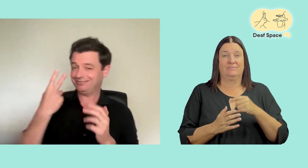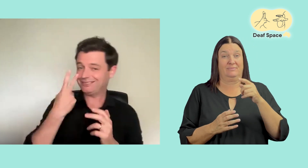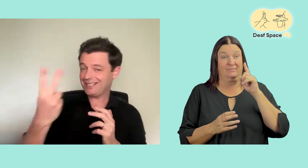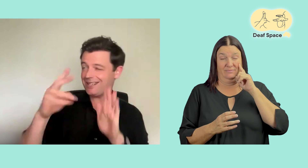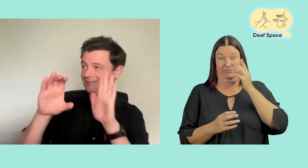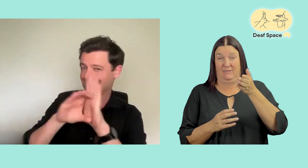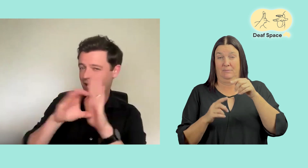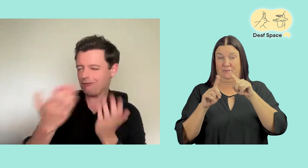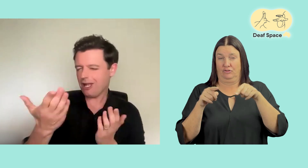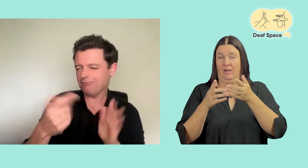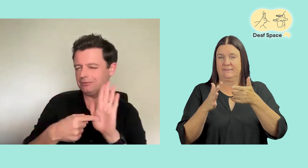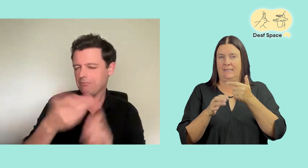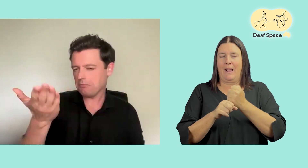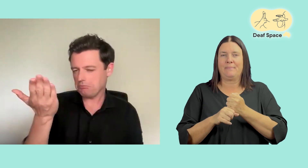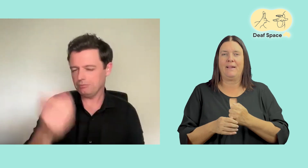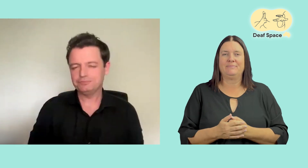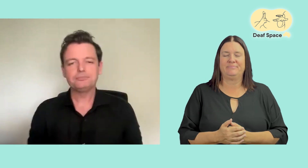Please consider this example.